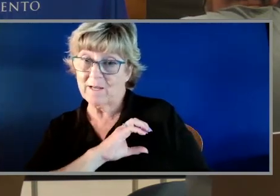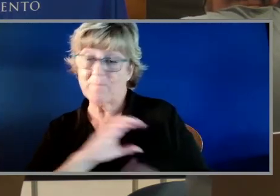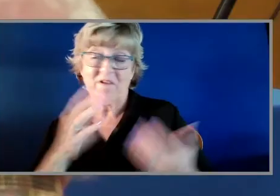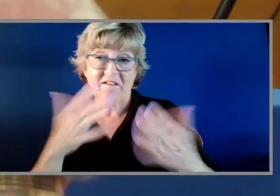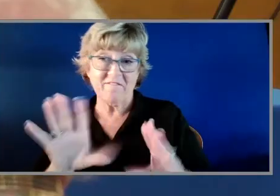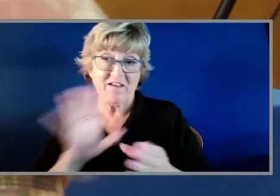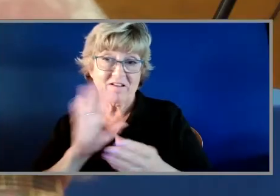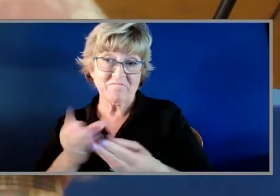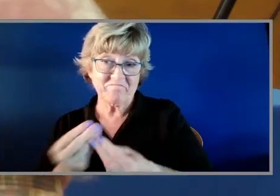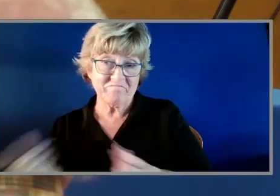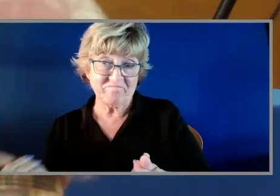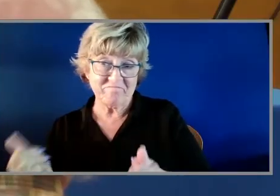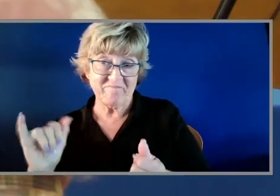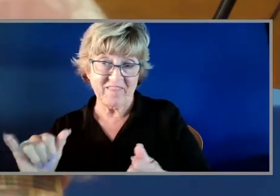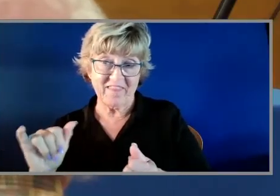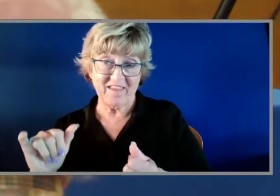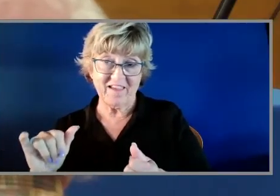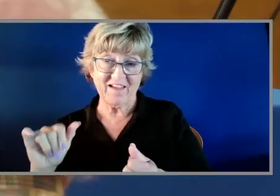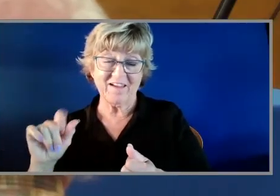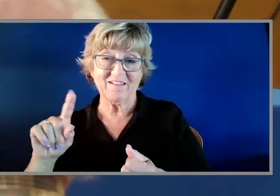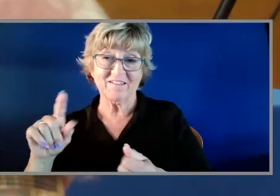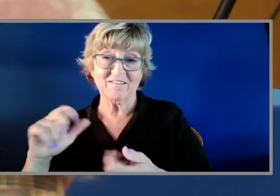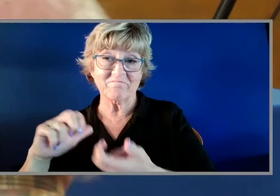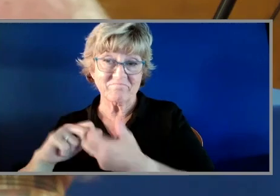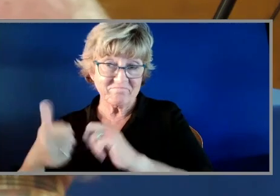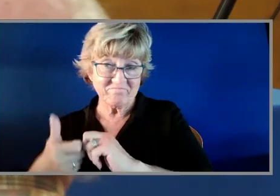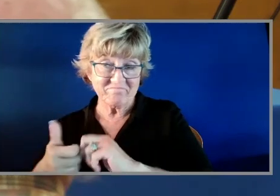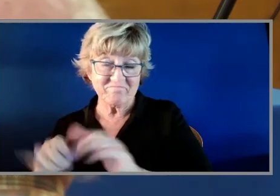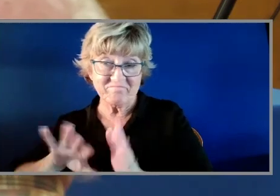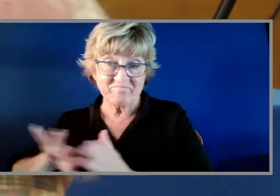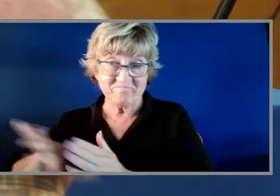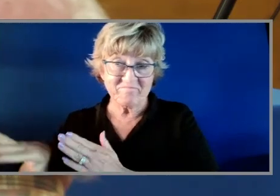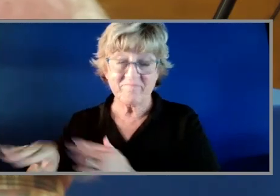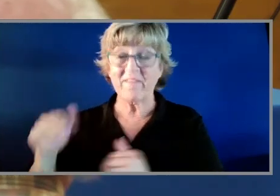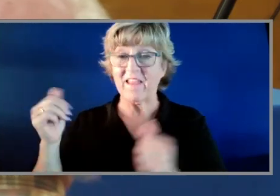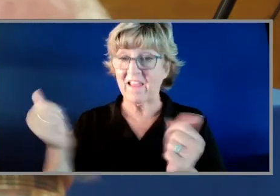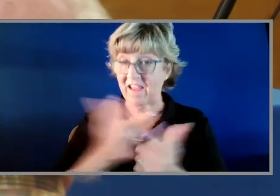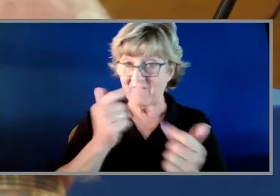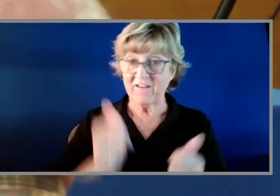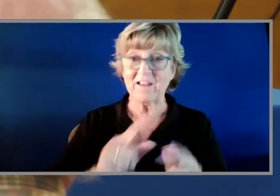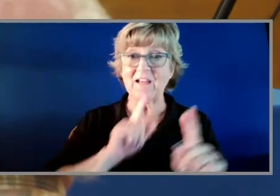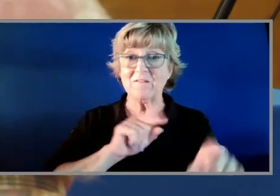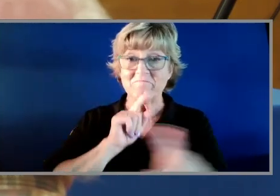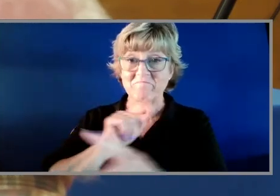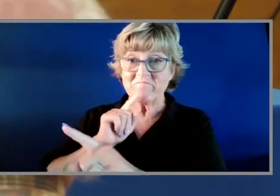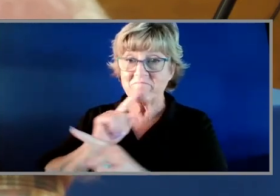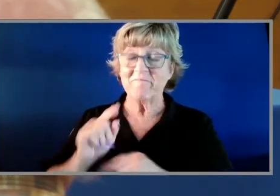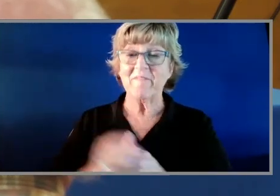Studio: With the census regarding citizenship, it was settled and so everybody was encouraged to to respond to the